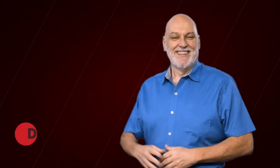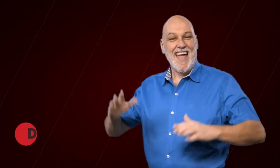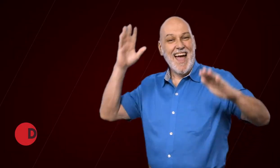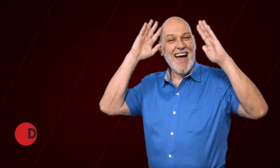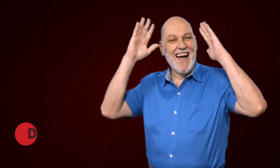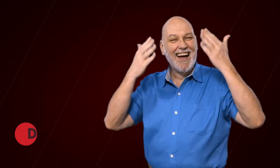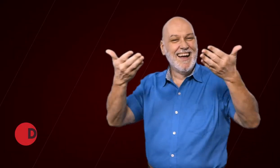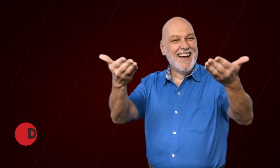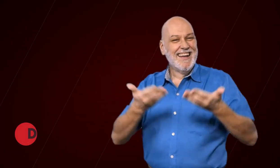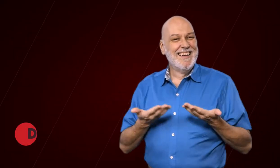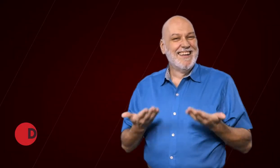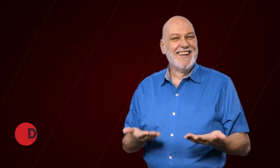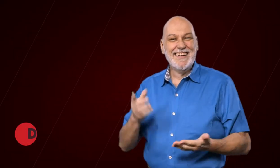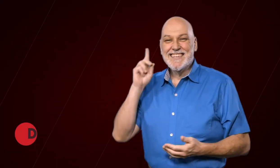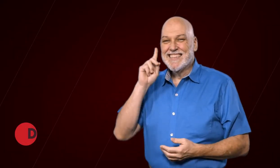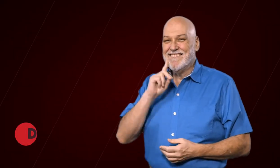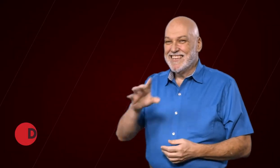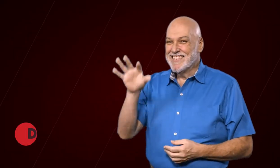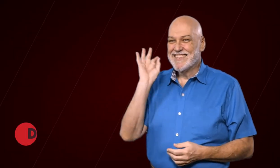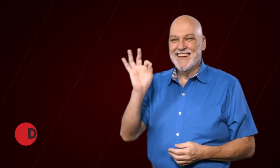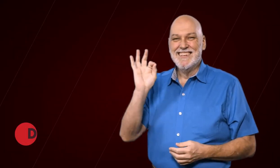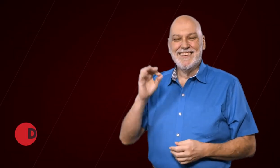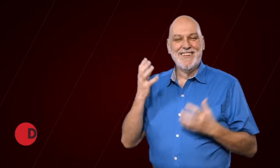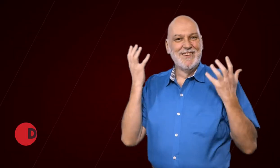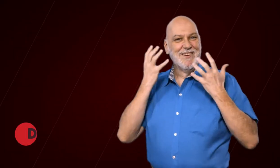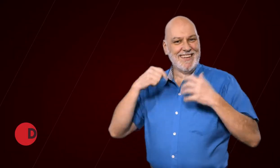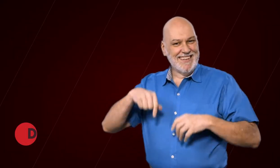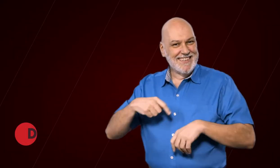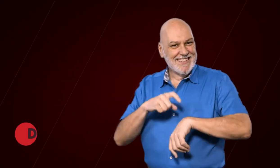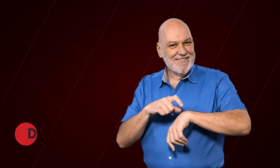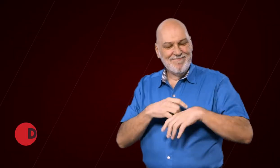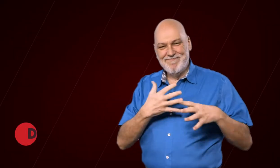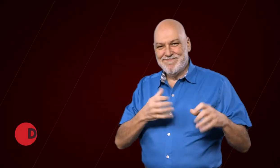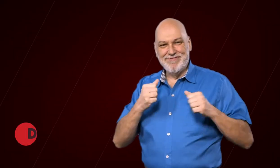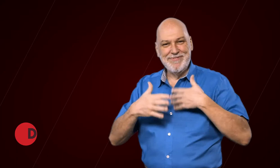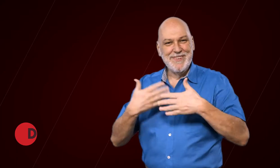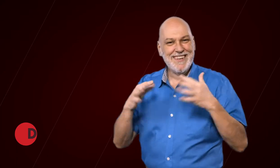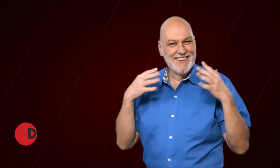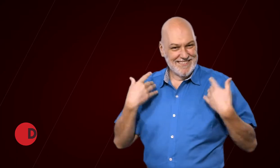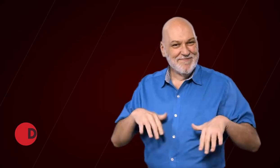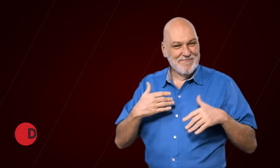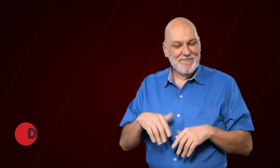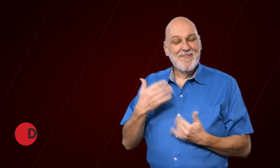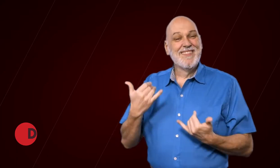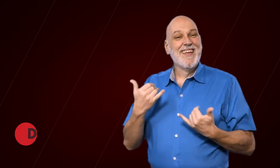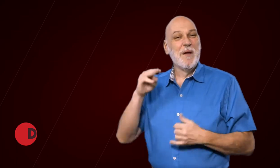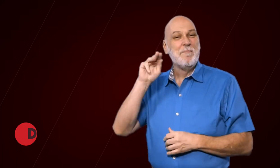[Anselmo]: Hello! This is DeafDots, 14 May 2021.